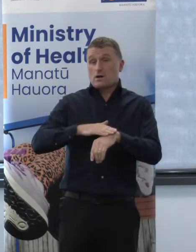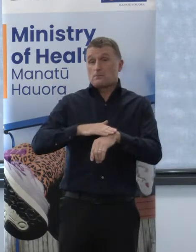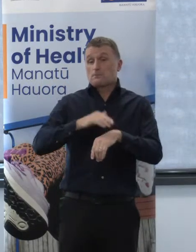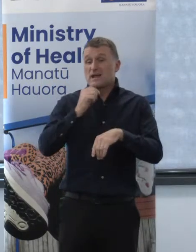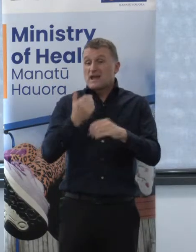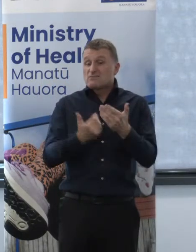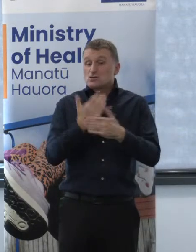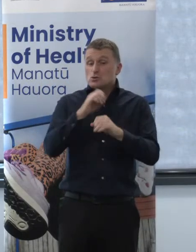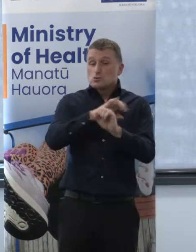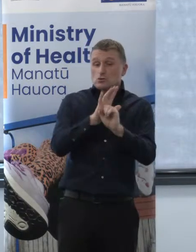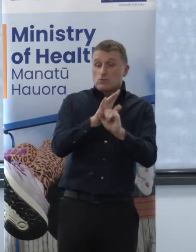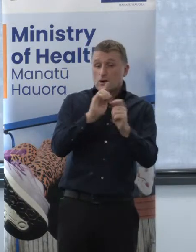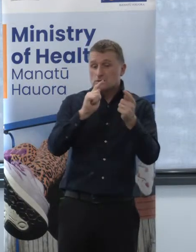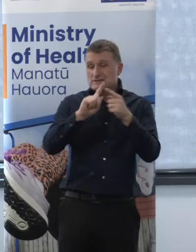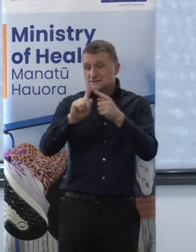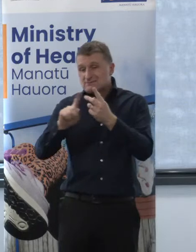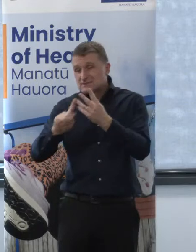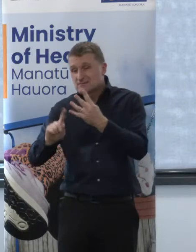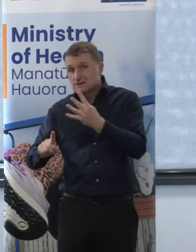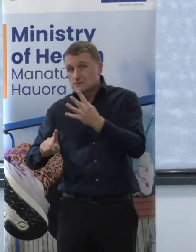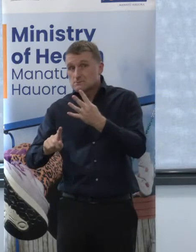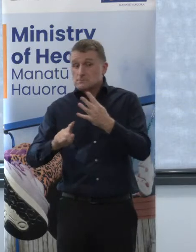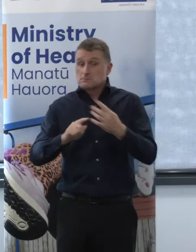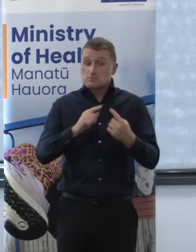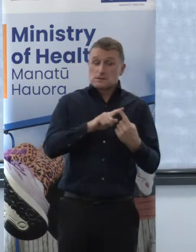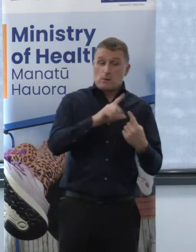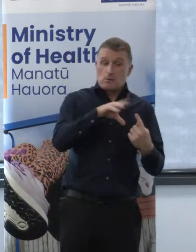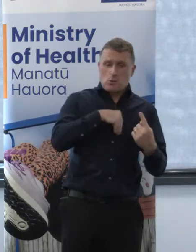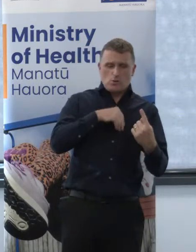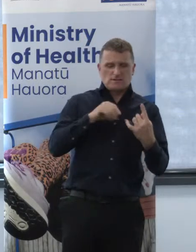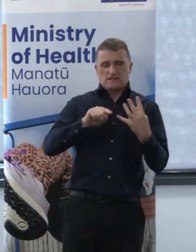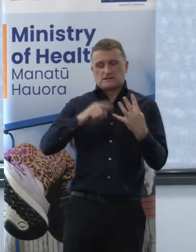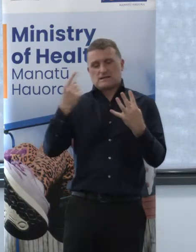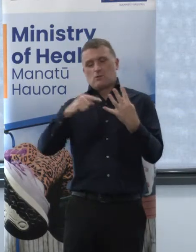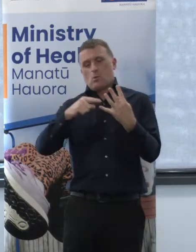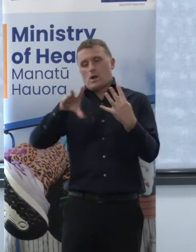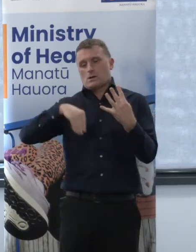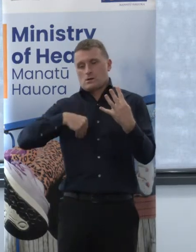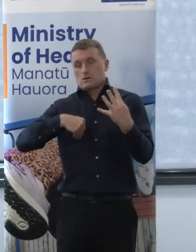possible that we may be seeing over a longer time period of repeated infections, particularly of new variants